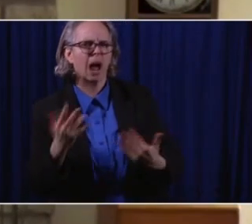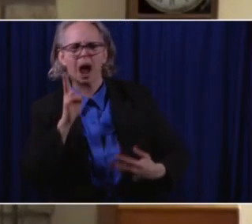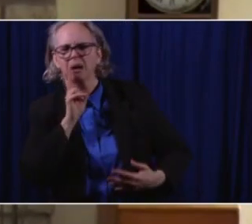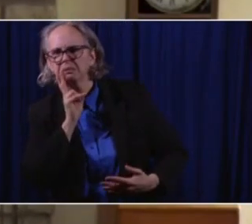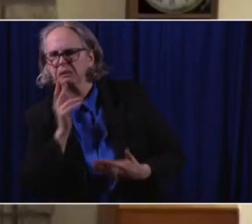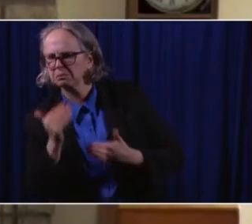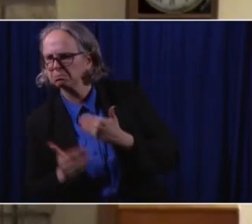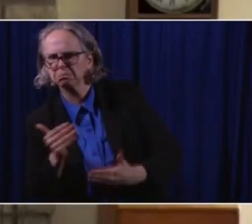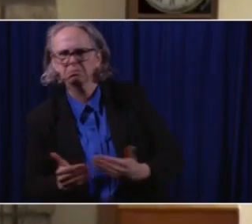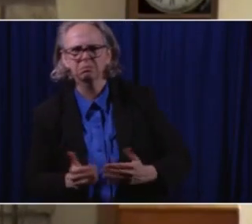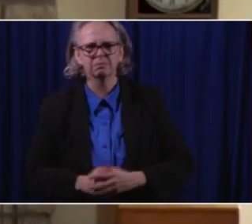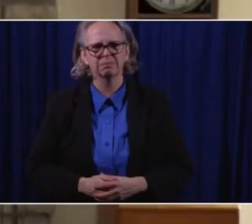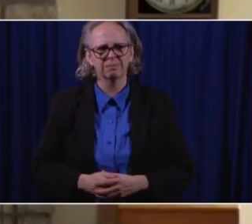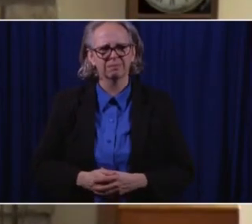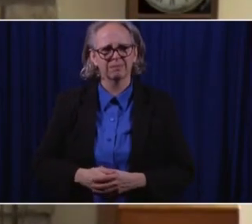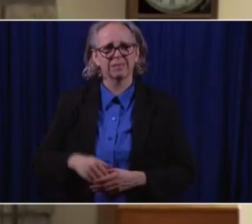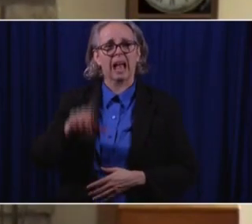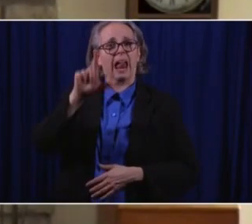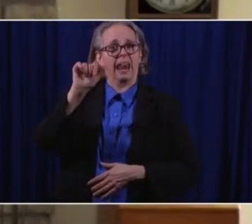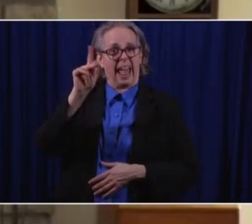use of and the pressure on